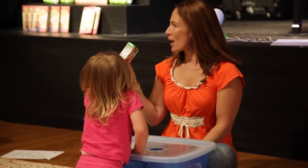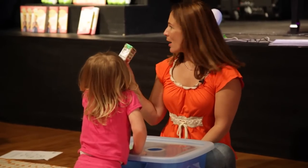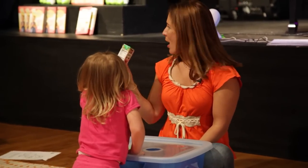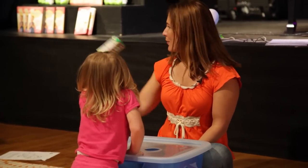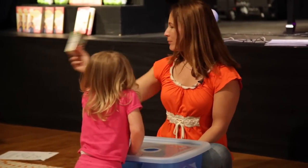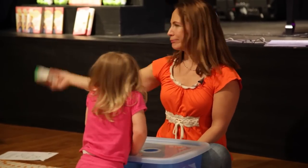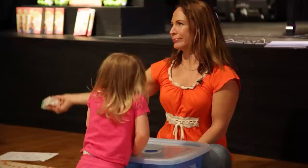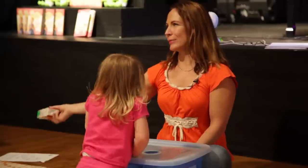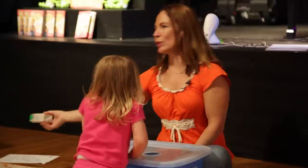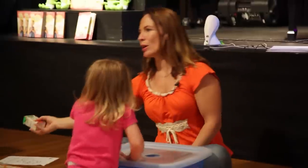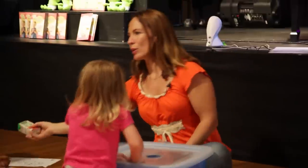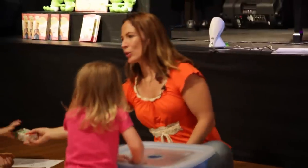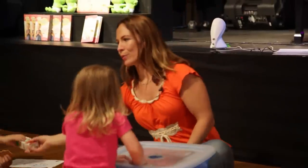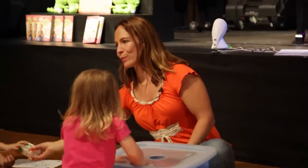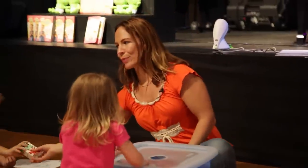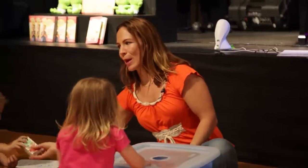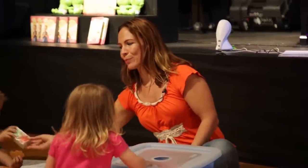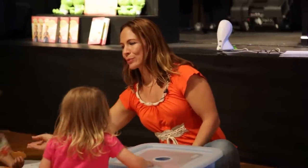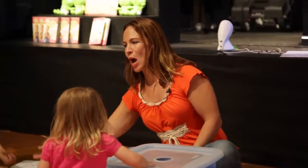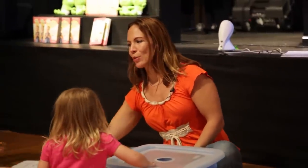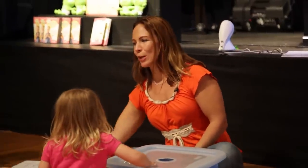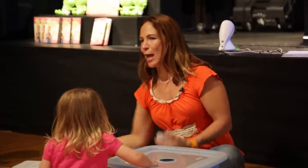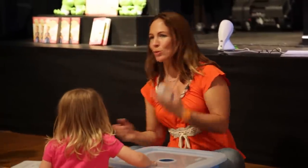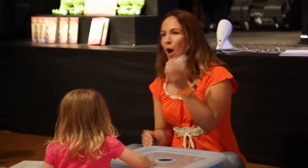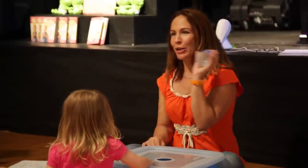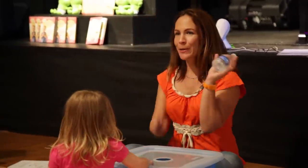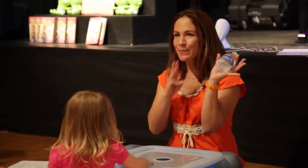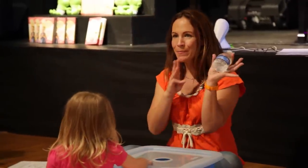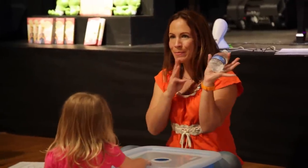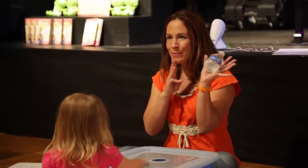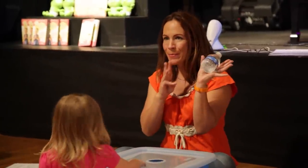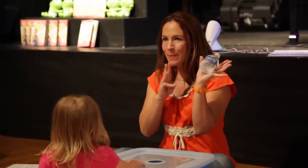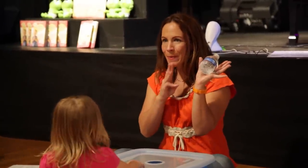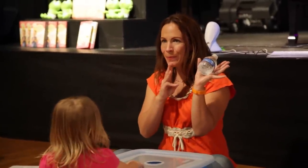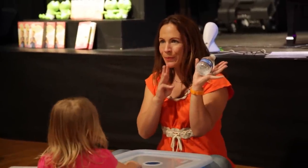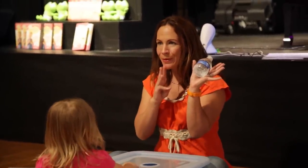Juicy, juicy, juice. You are top of the class. WATER?